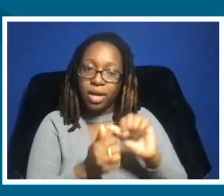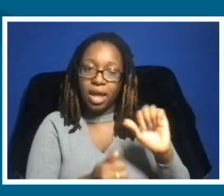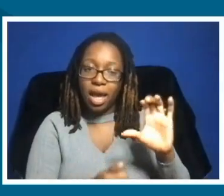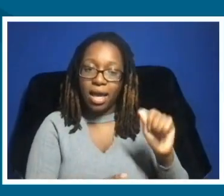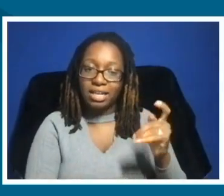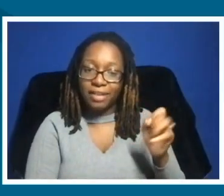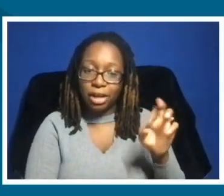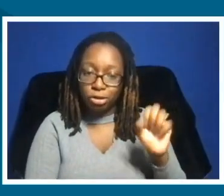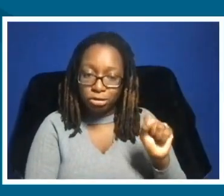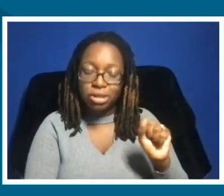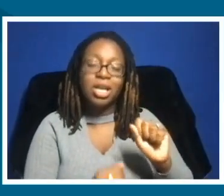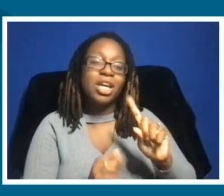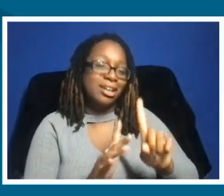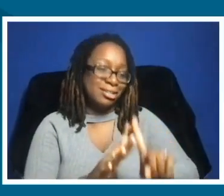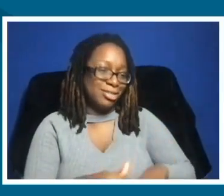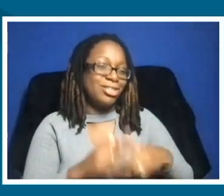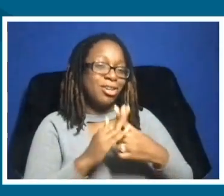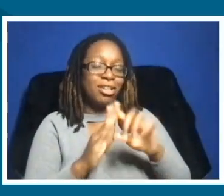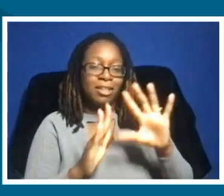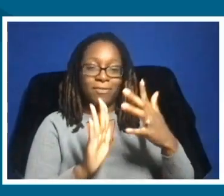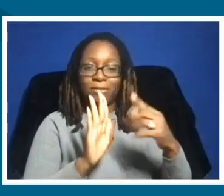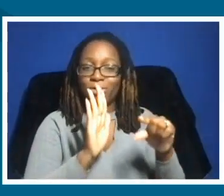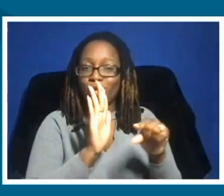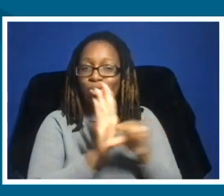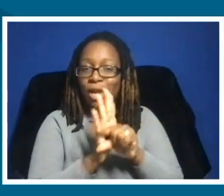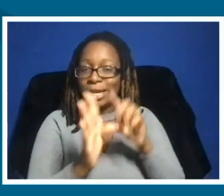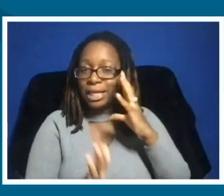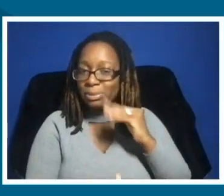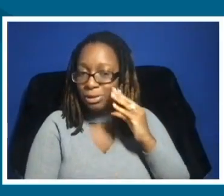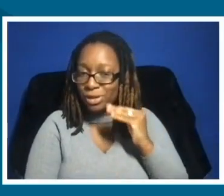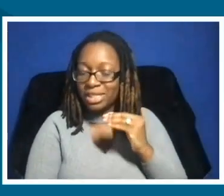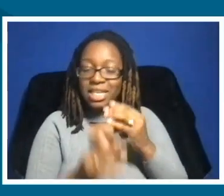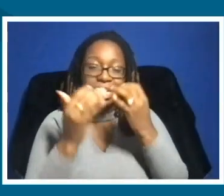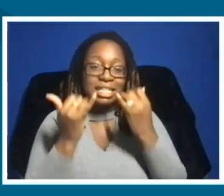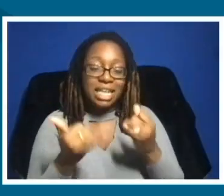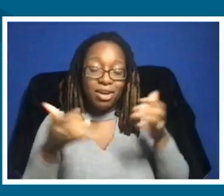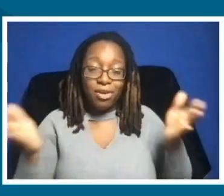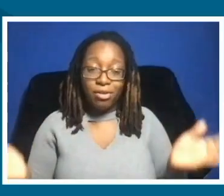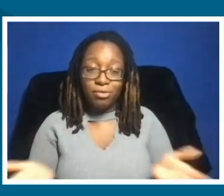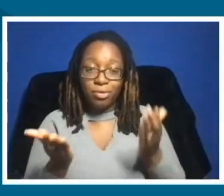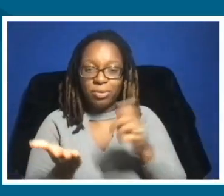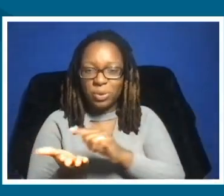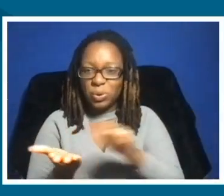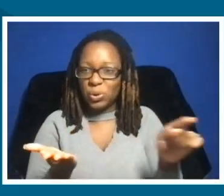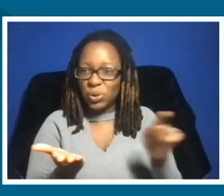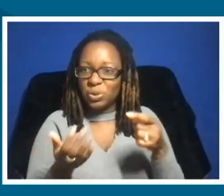that we're about to share with you so my encouragement to the educators out here